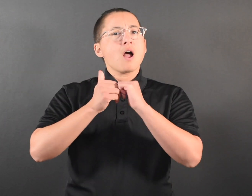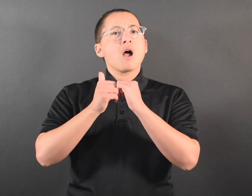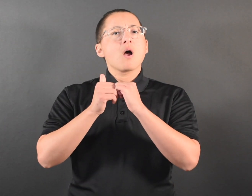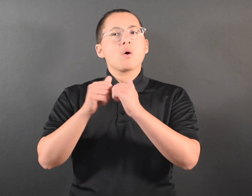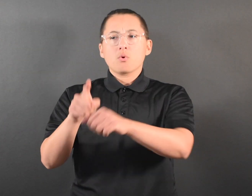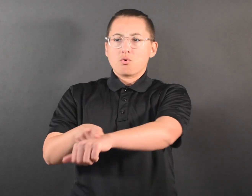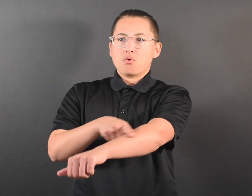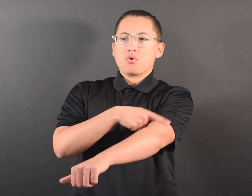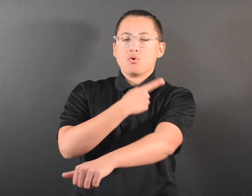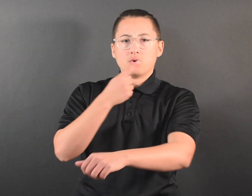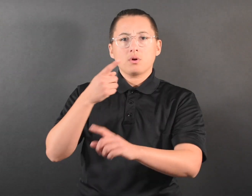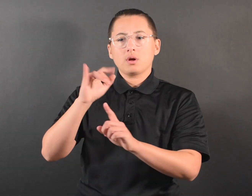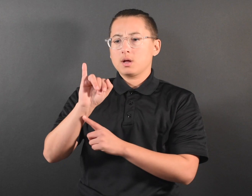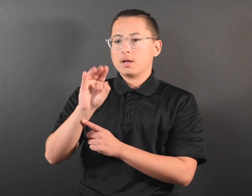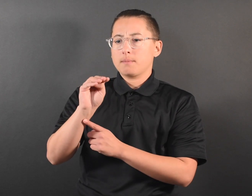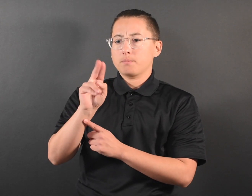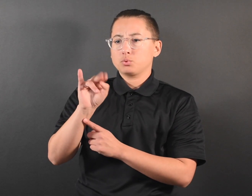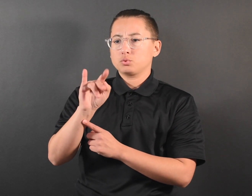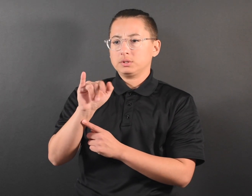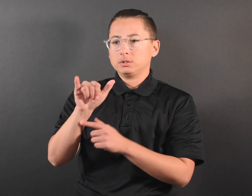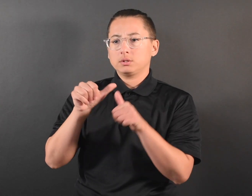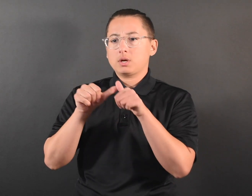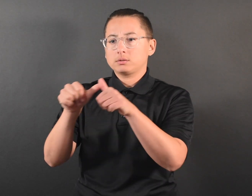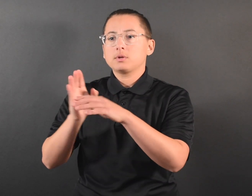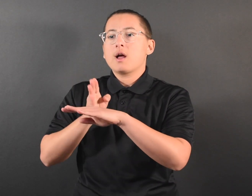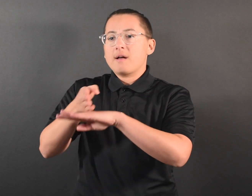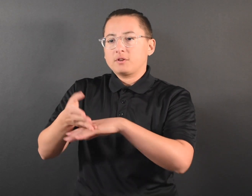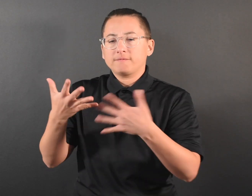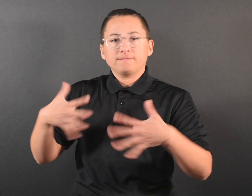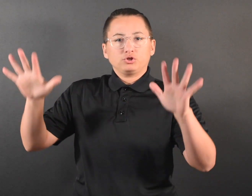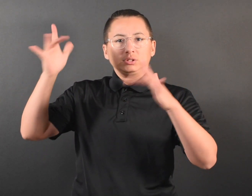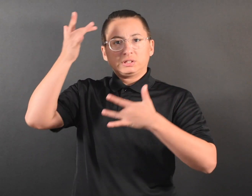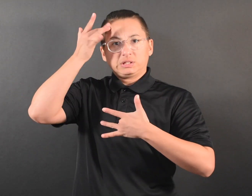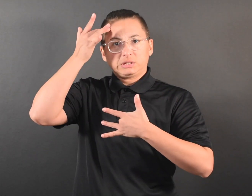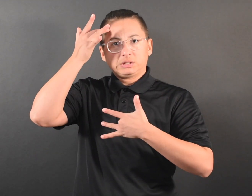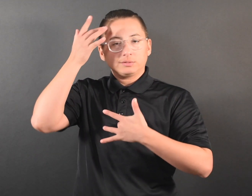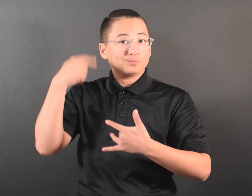We do not know how long immunity from having COVID-19 disease lasts,